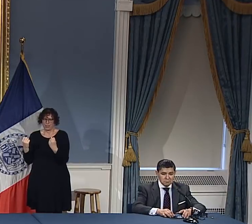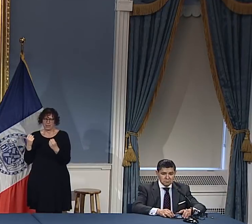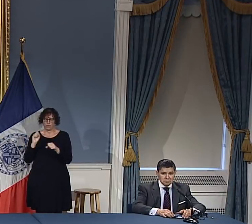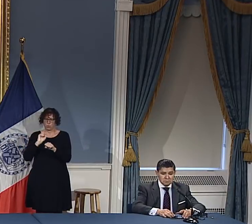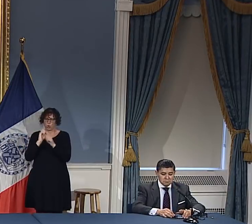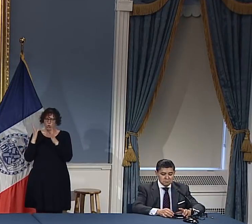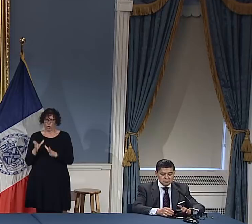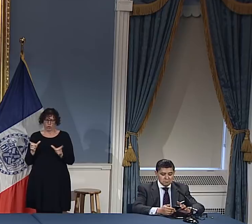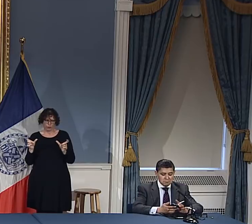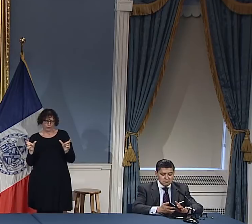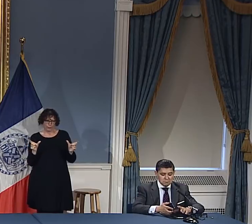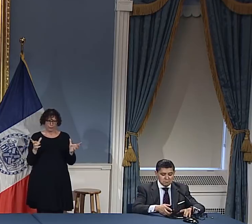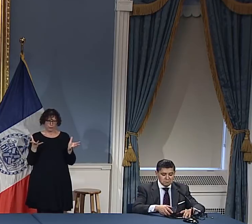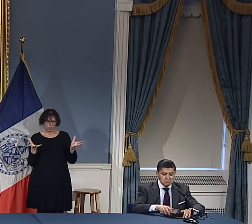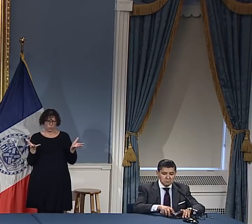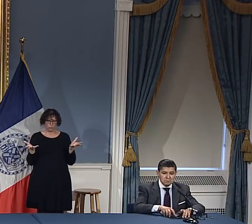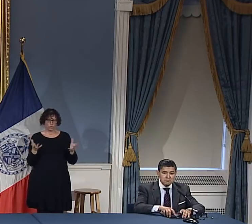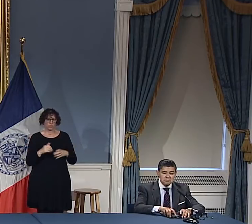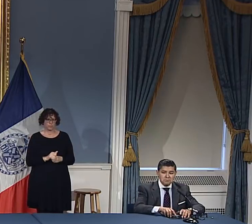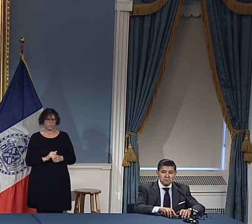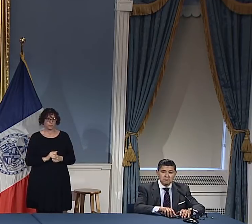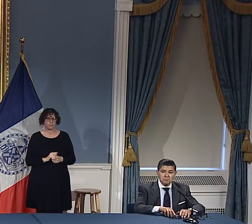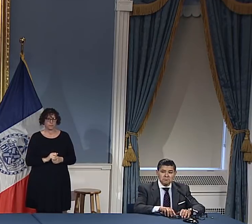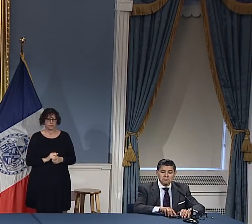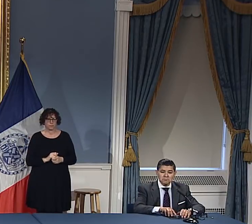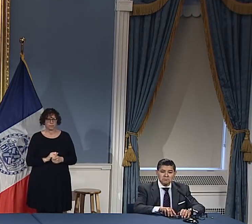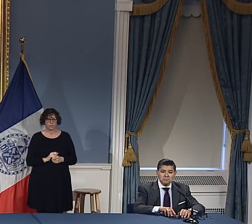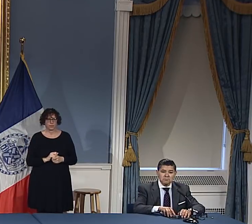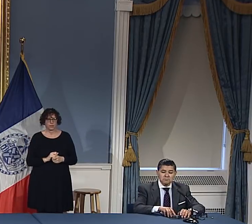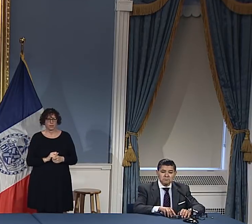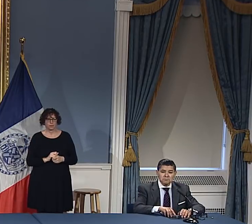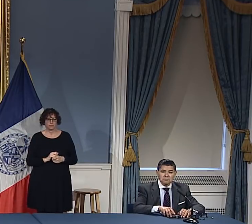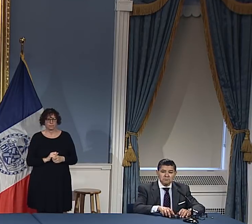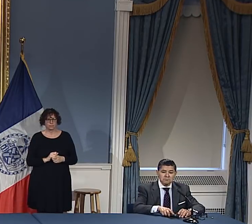THANK YOU. WHO IS NEXT? NEXTS I ANDREW FROM NBC NEW